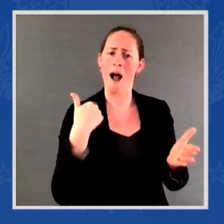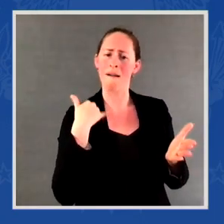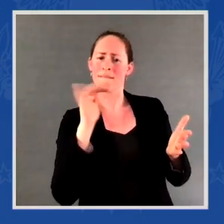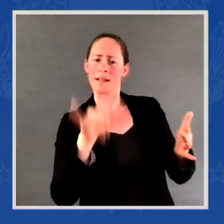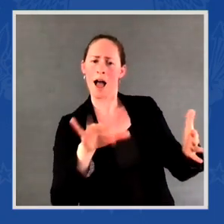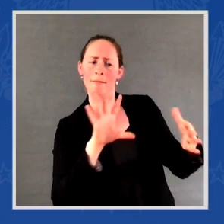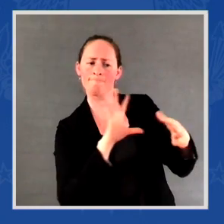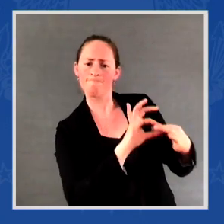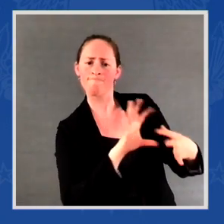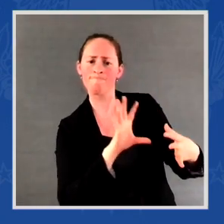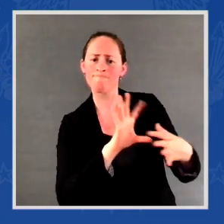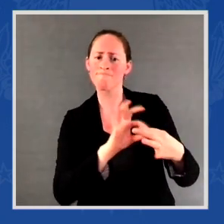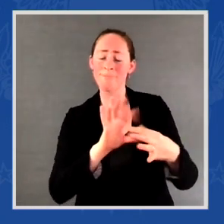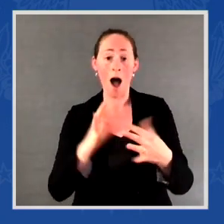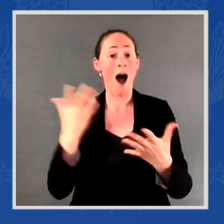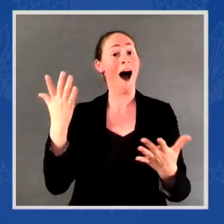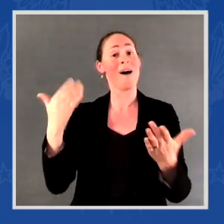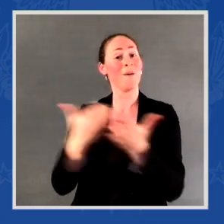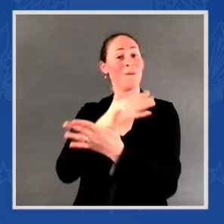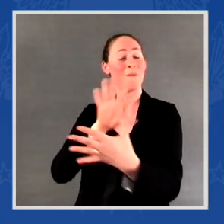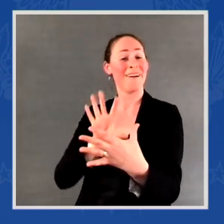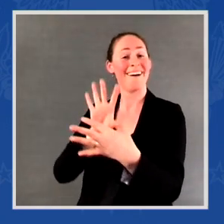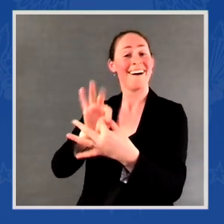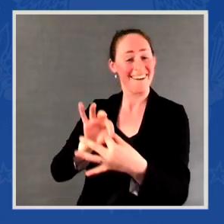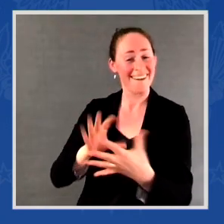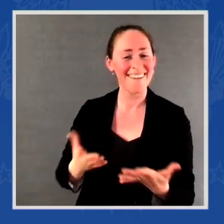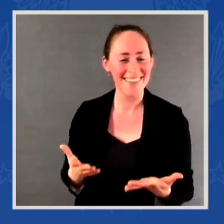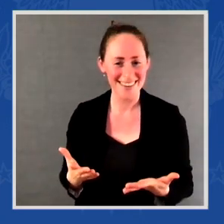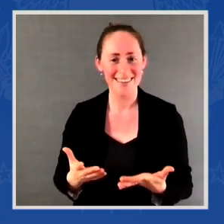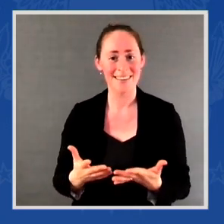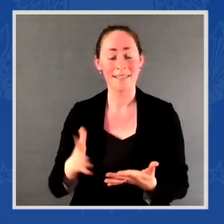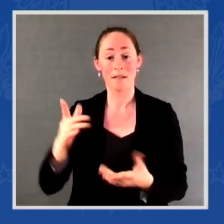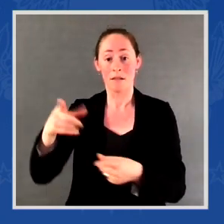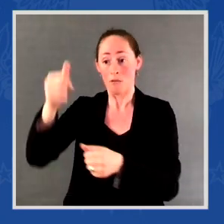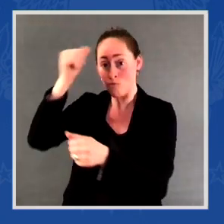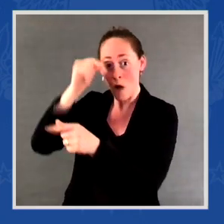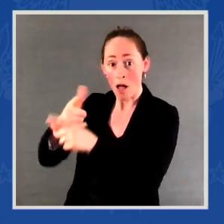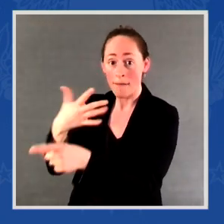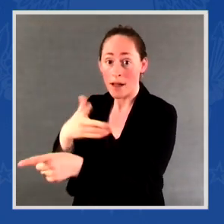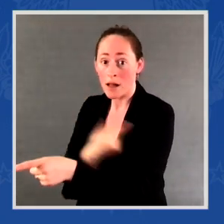"I got it. My brother got it. My sister got it. I took my daughter, and she got it," et cetera.